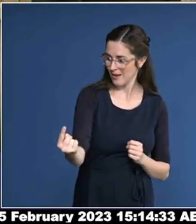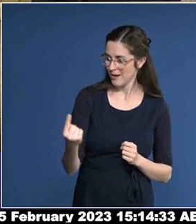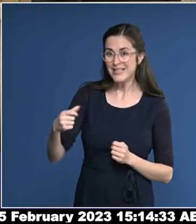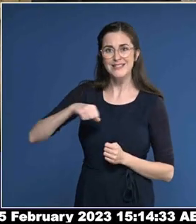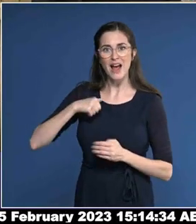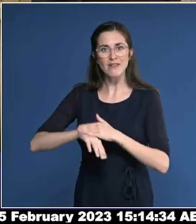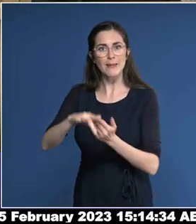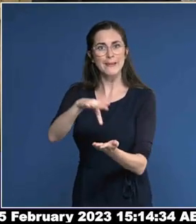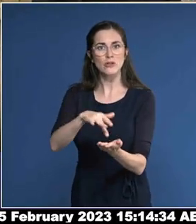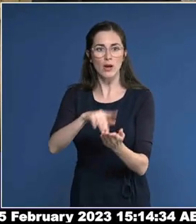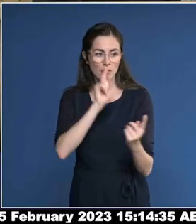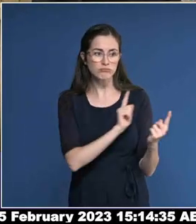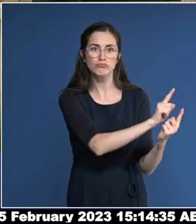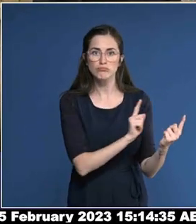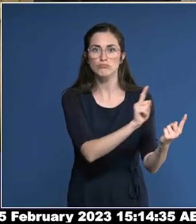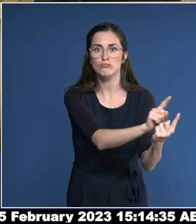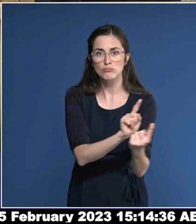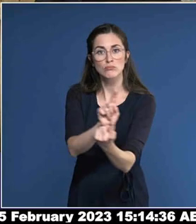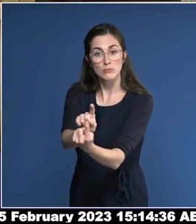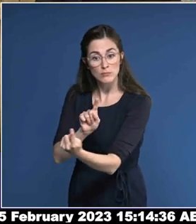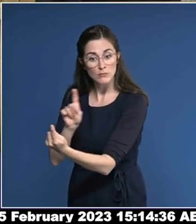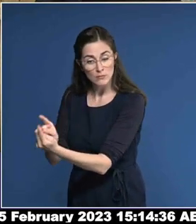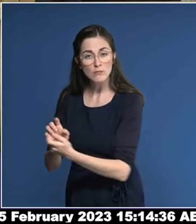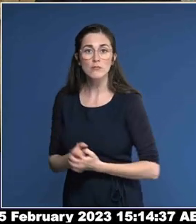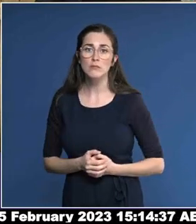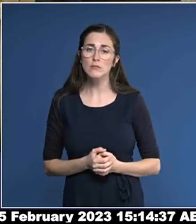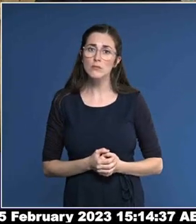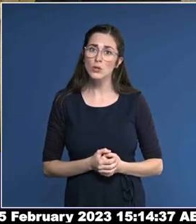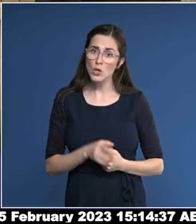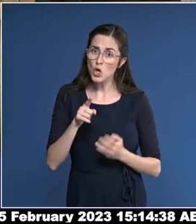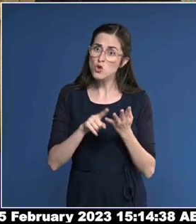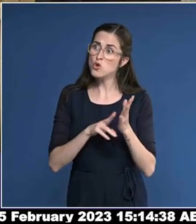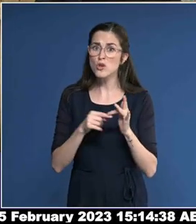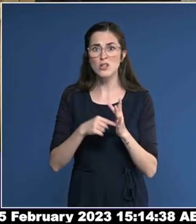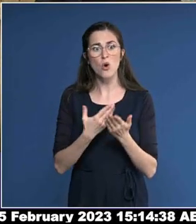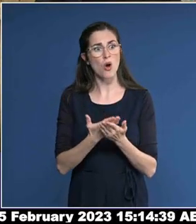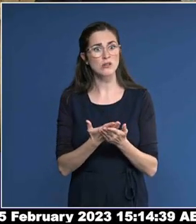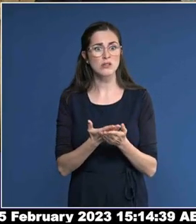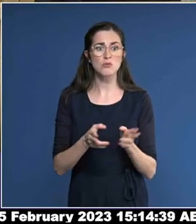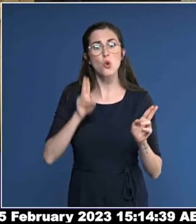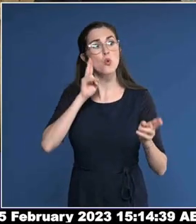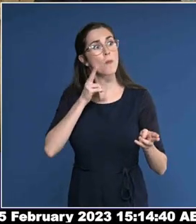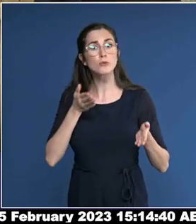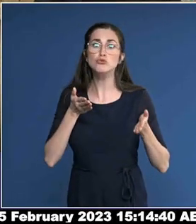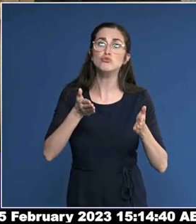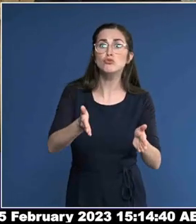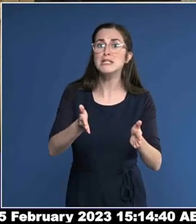And those units are in normal streets, not clustered? No. Absolutely in normal streets, yes.